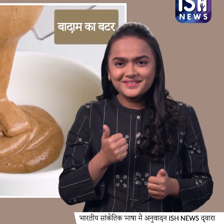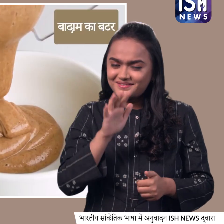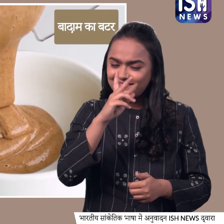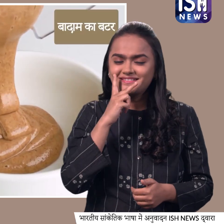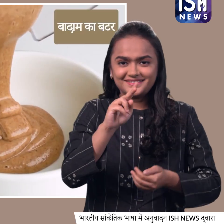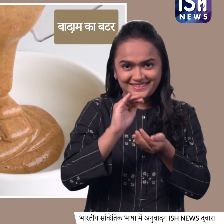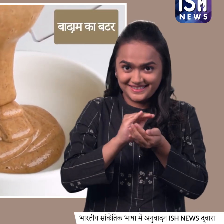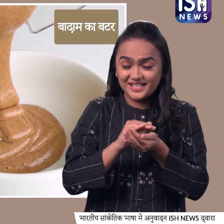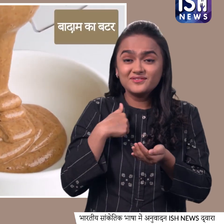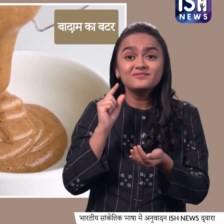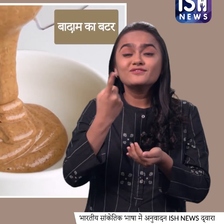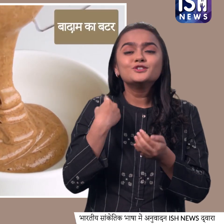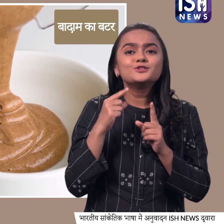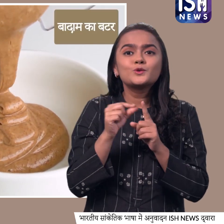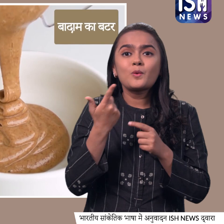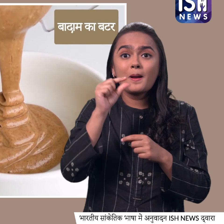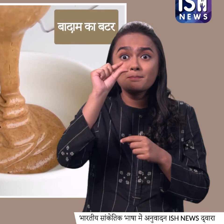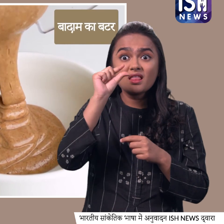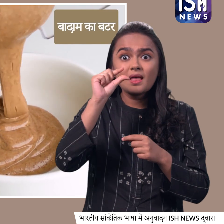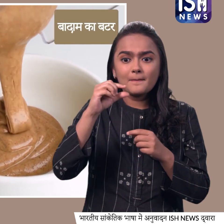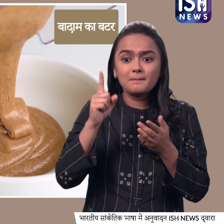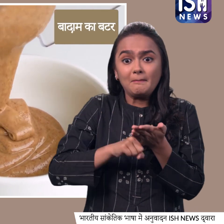For ladoo the first thing we need to make is Almond butter.